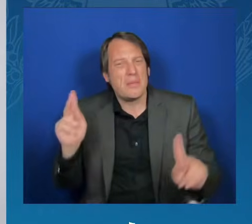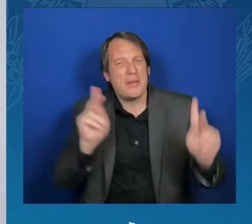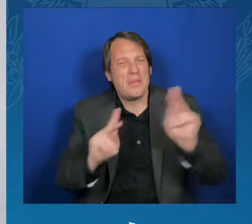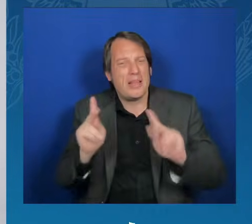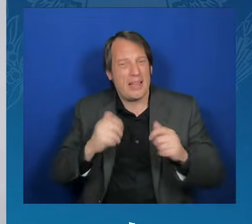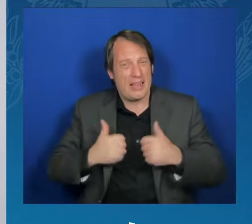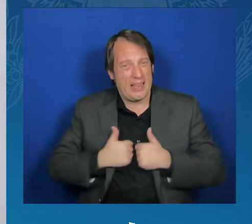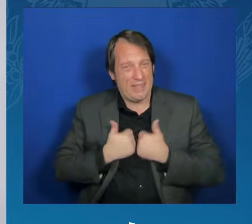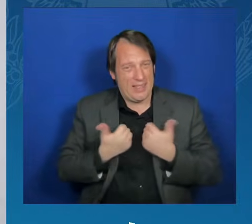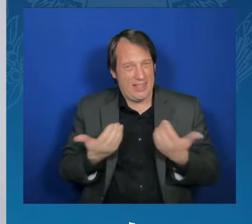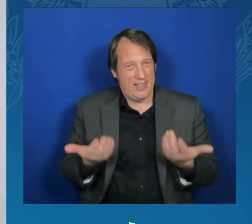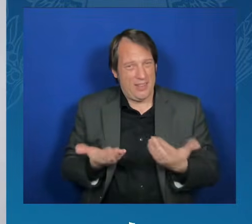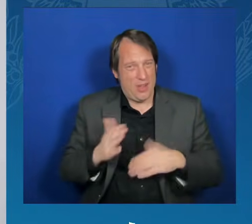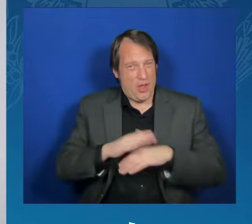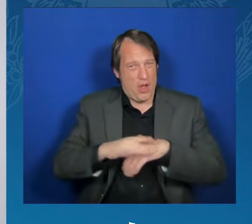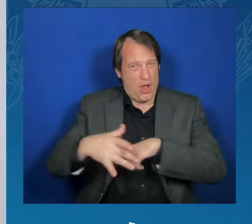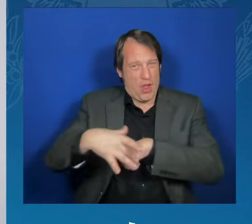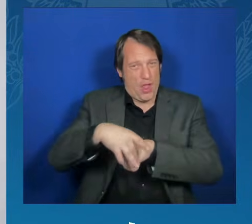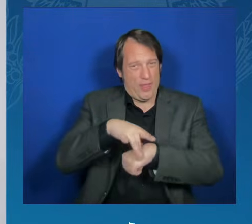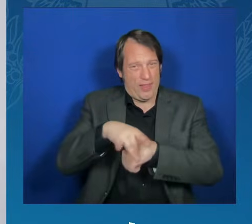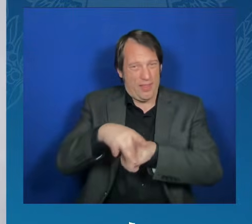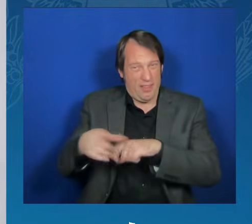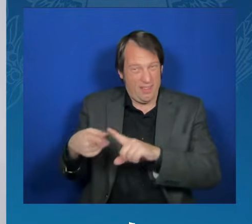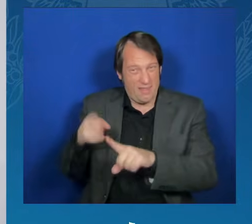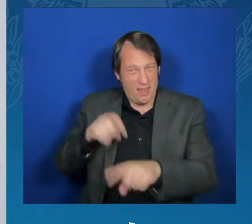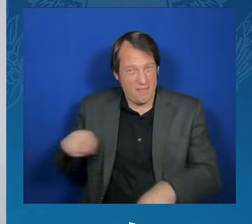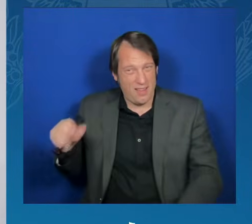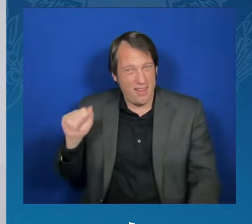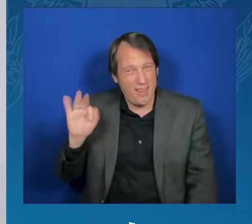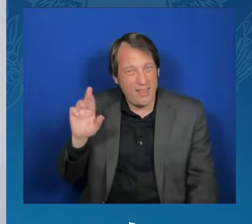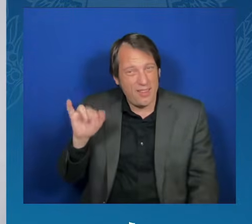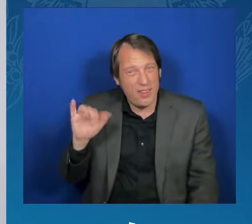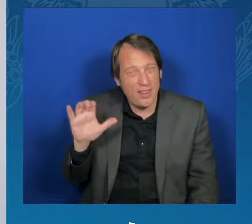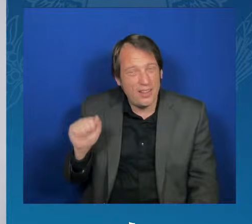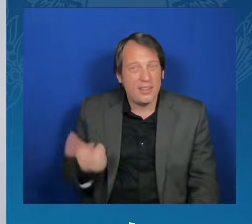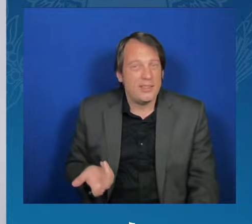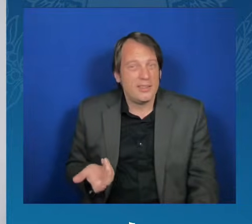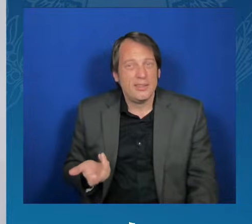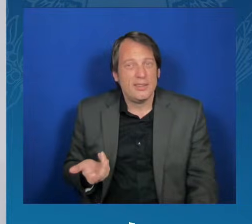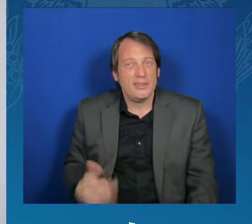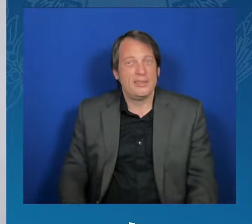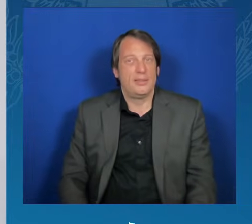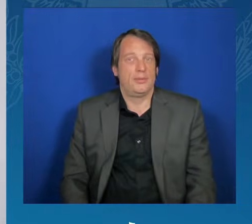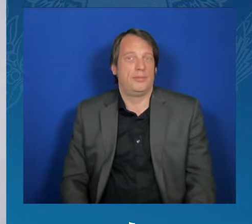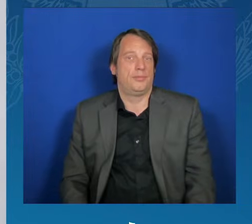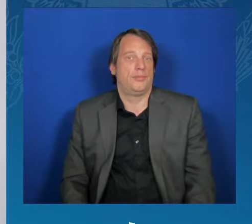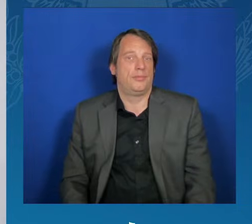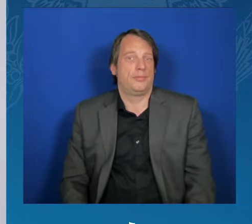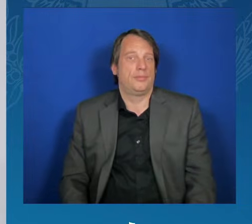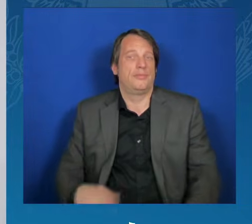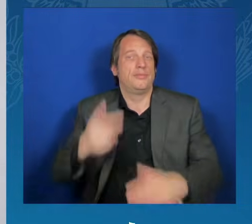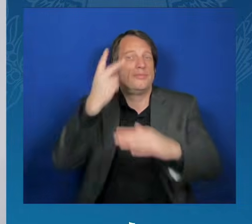So, when we think of it in terms of the future, we must see the innovation that is currently happening